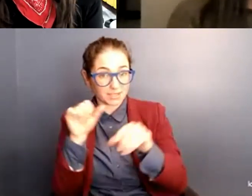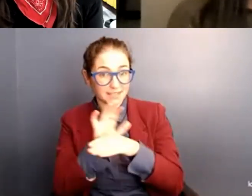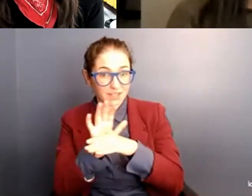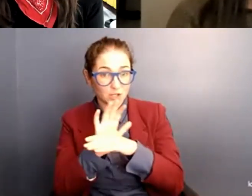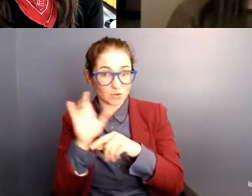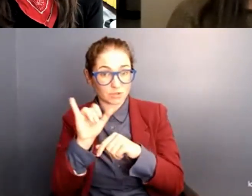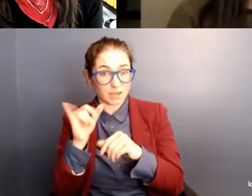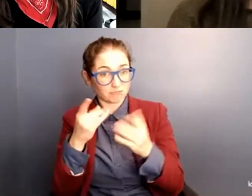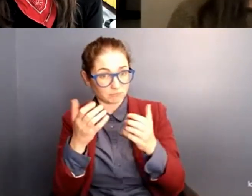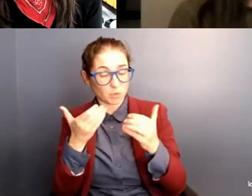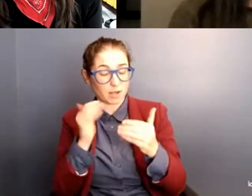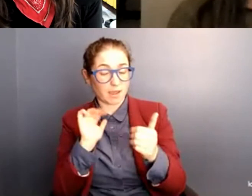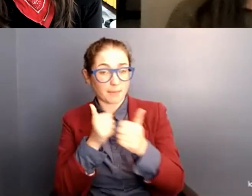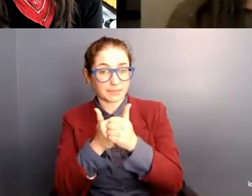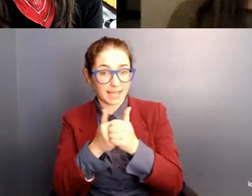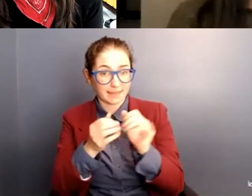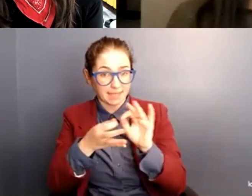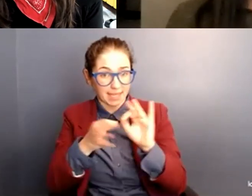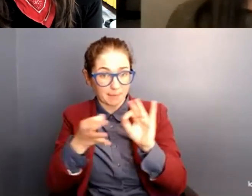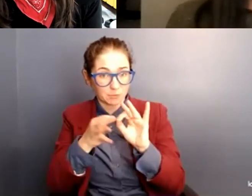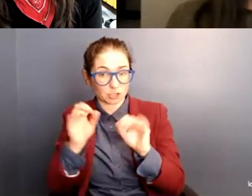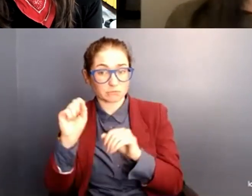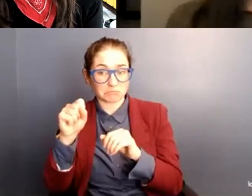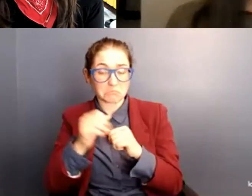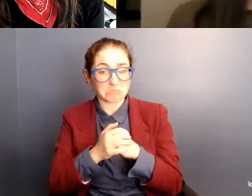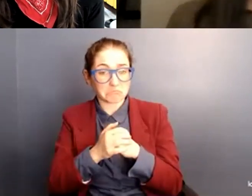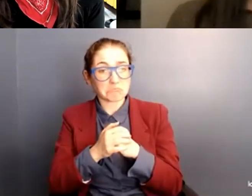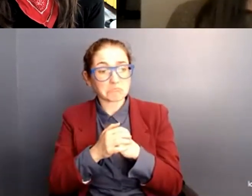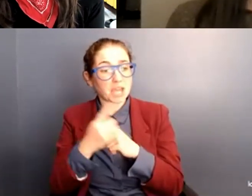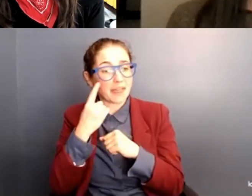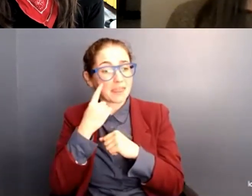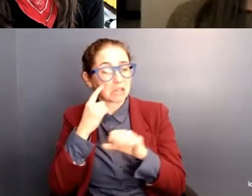update the caption, I think it is relatively easy to update some